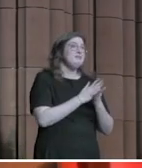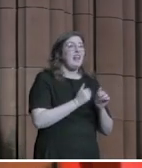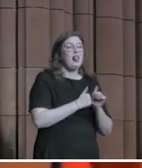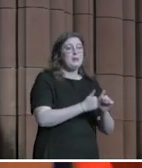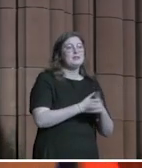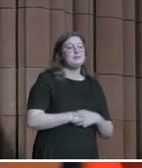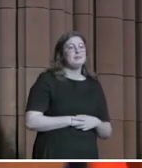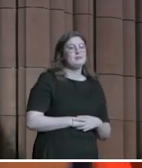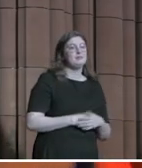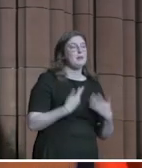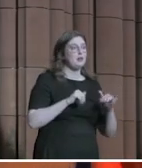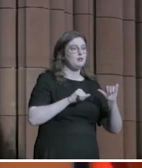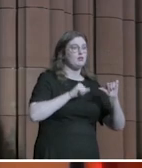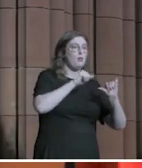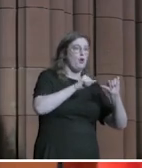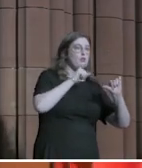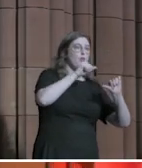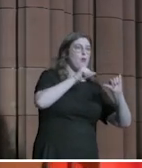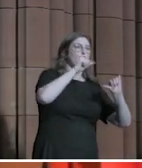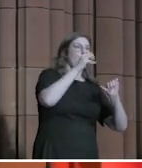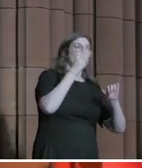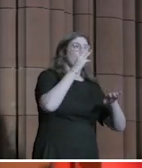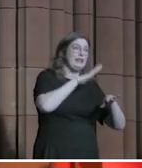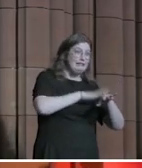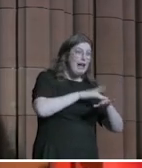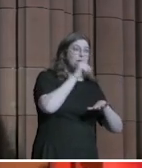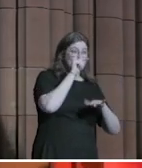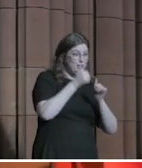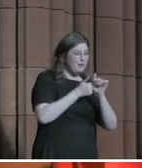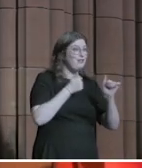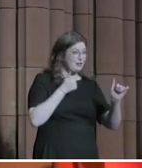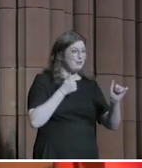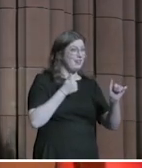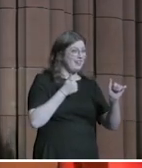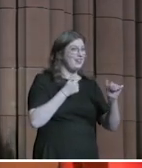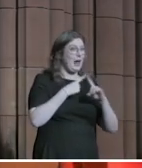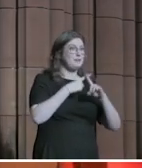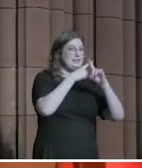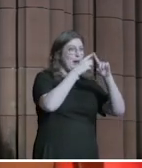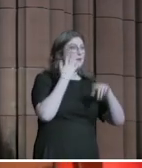I got promoted three times in that chicken factory in Amsterdam when I was 19, I'll have you know,